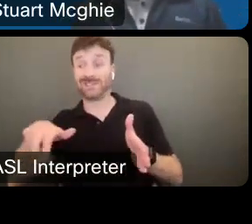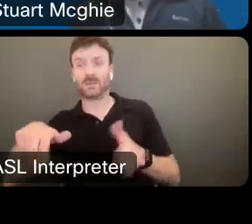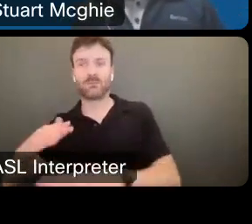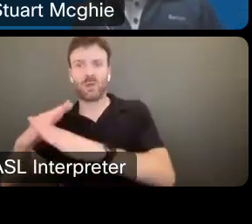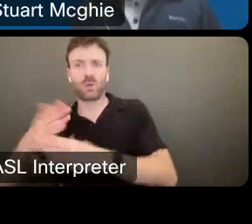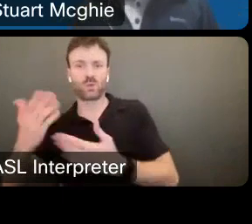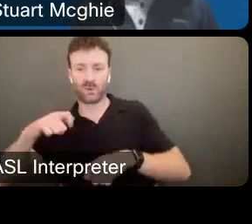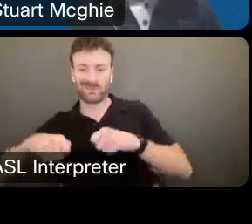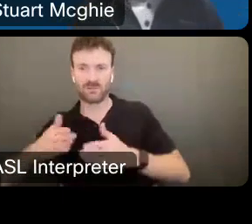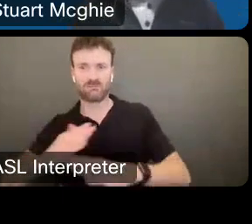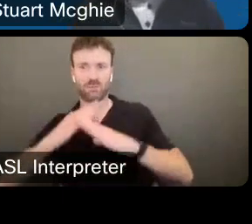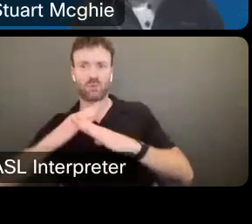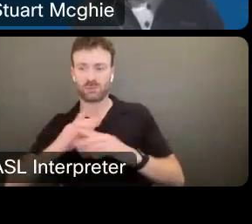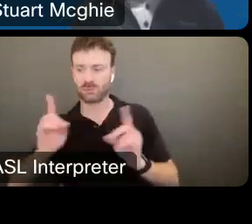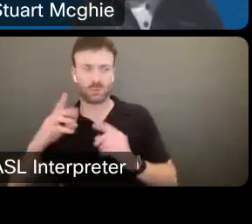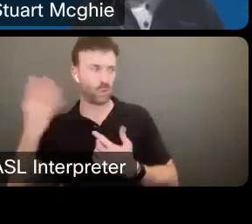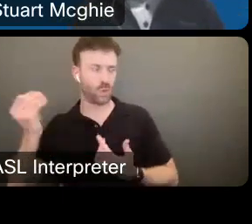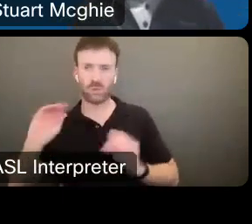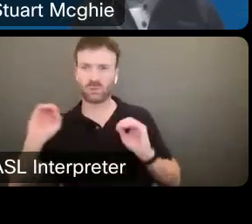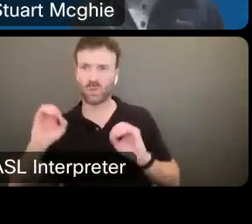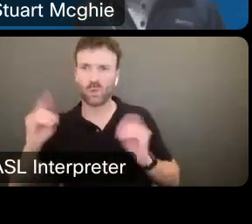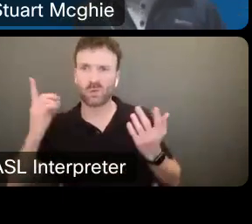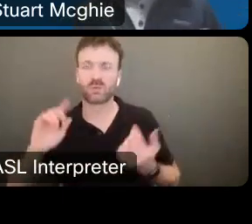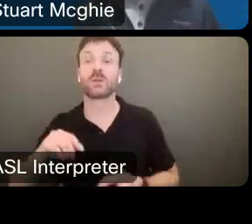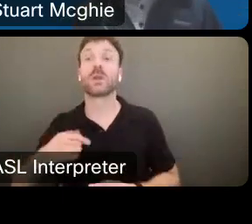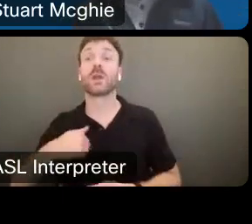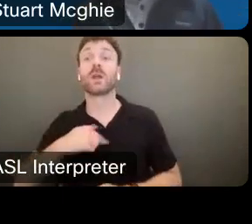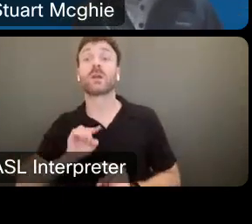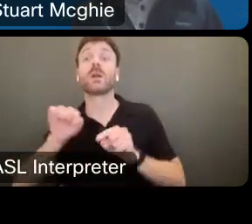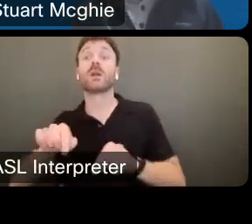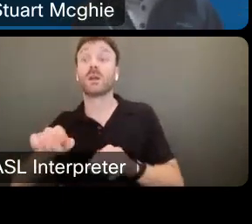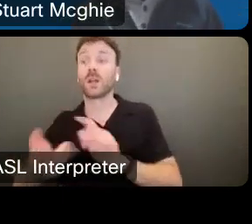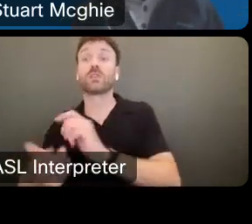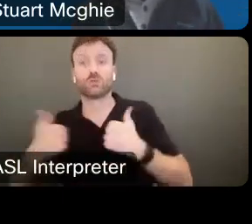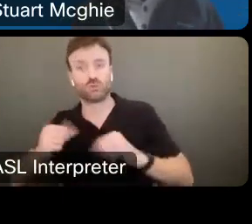When we go and try to make changes and we don't get what we're looking for and changes